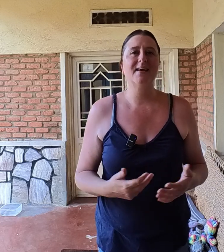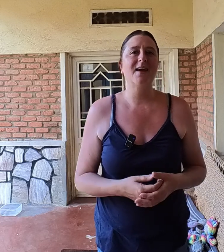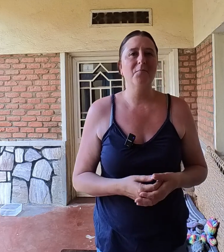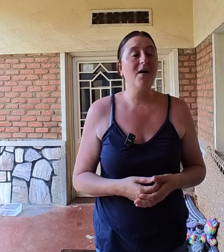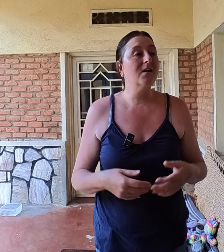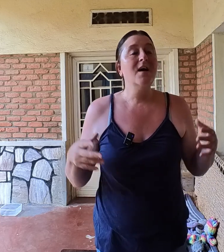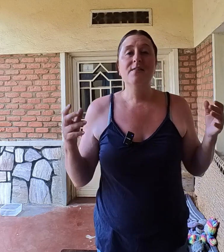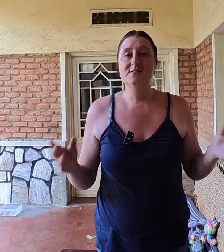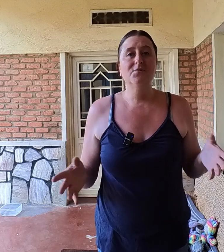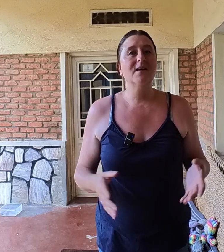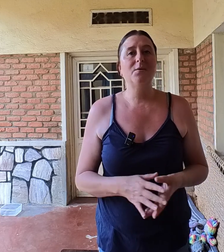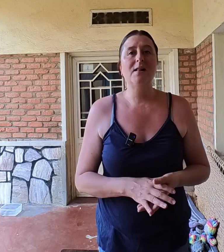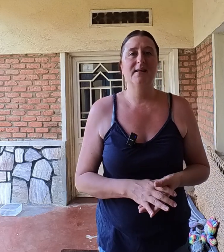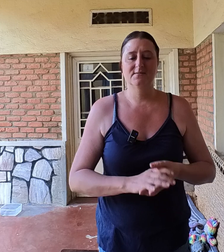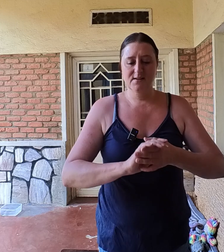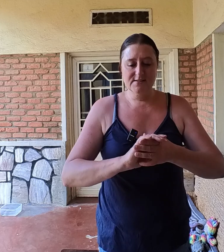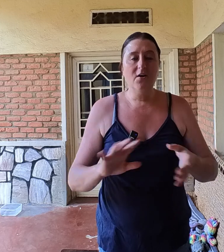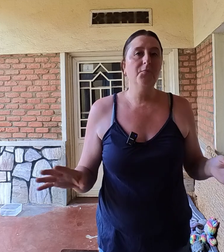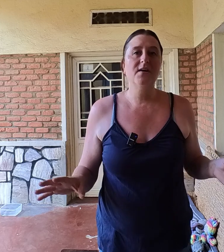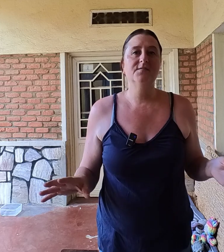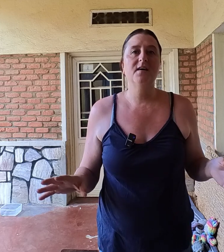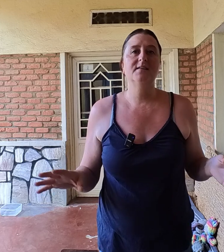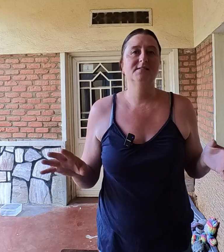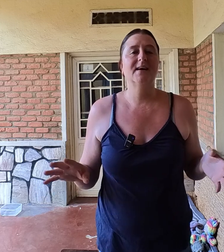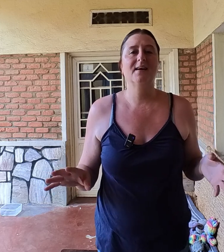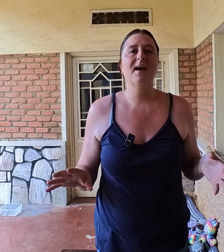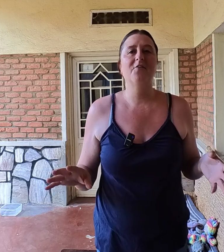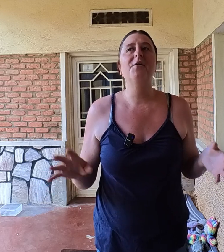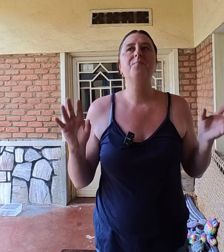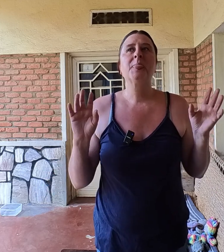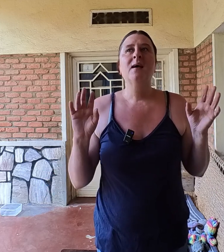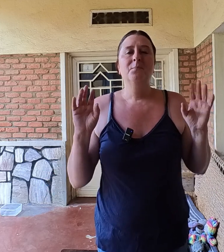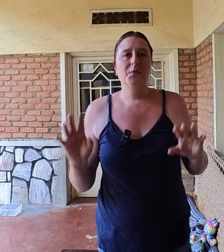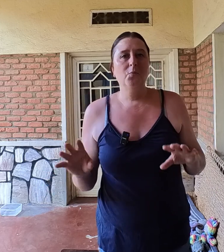to Akagera Park, they're doing really well now. So, there's a whole pride of lions in Akagera but